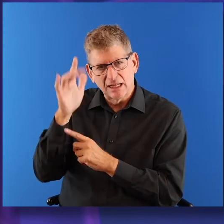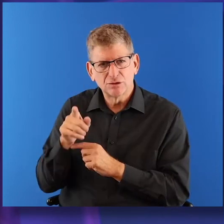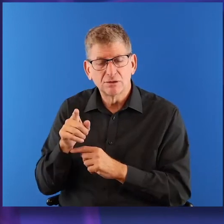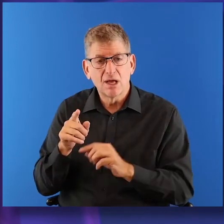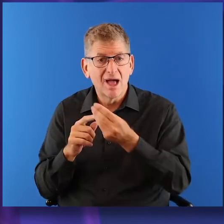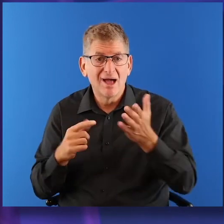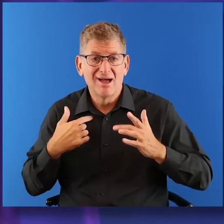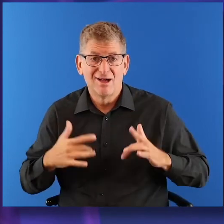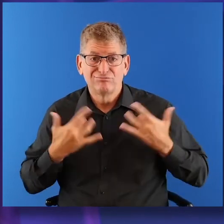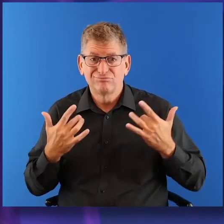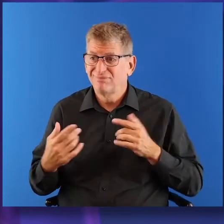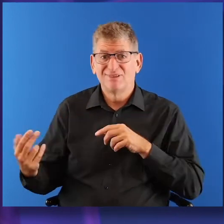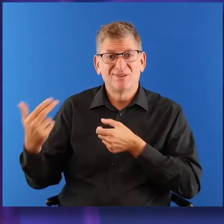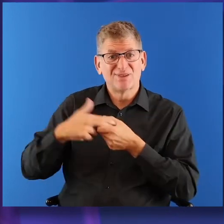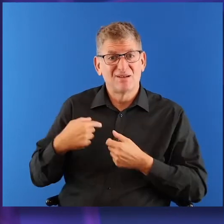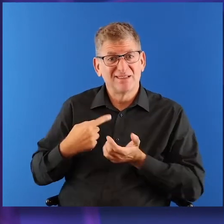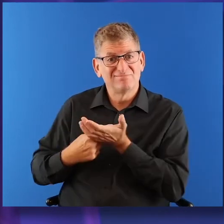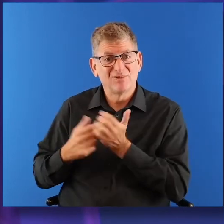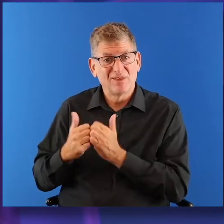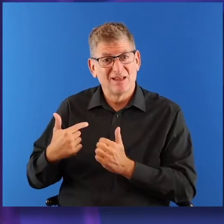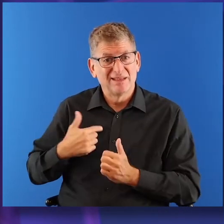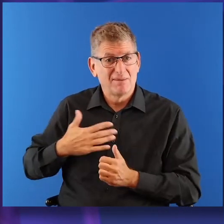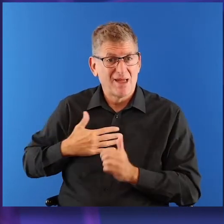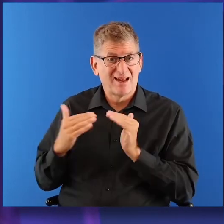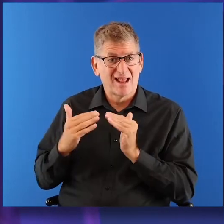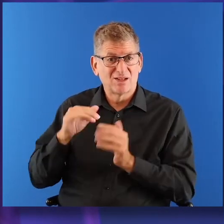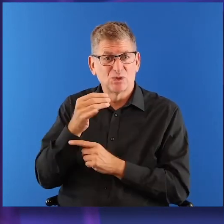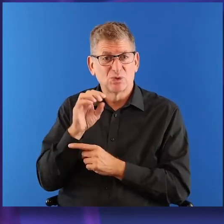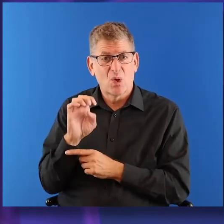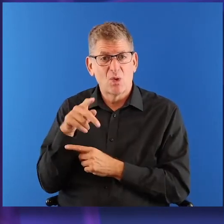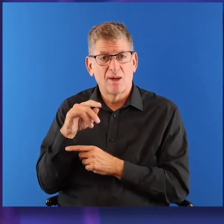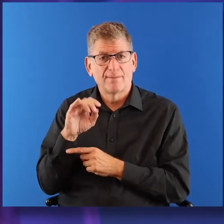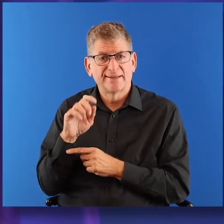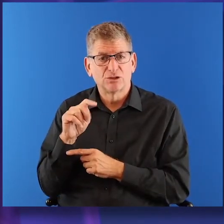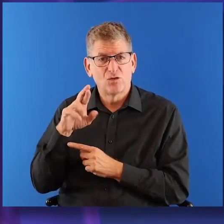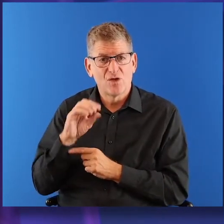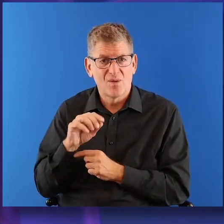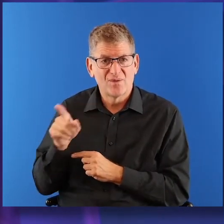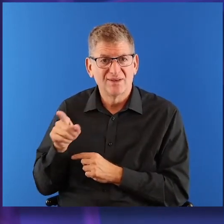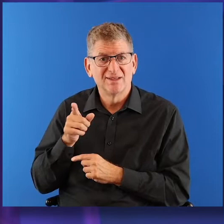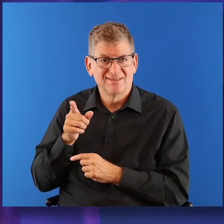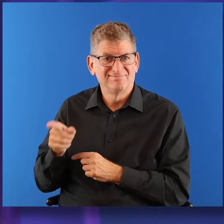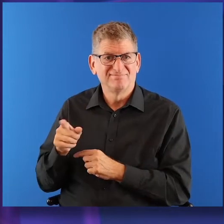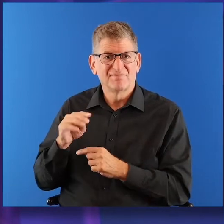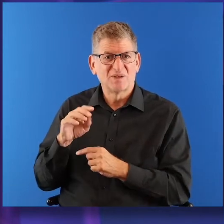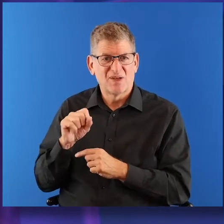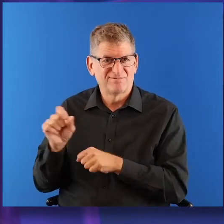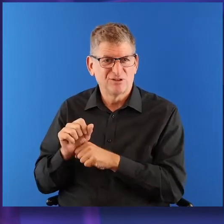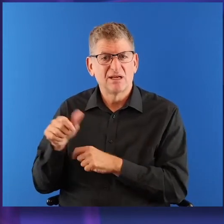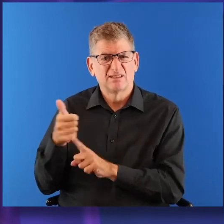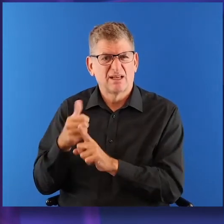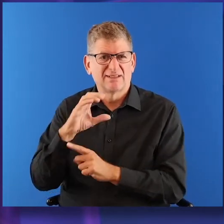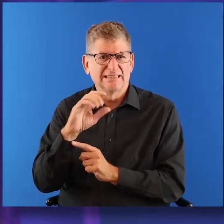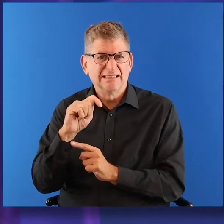be joined by Joe Pietro, my new colleague here at Microsoft and the CTO of Nuance. Joe.